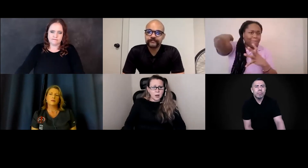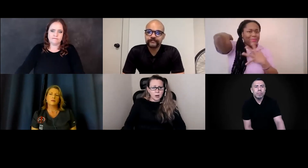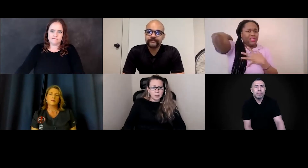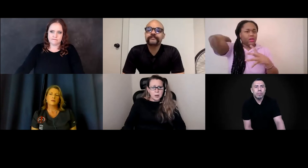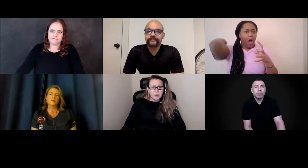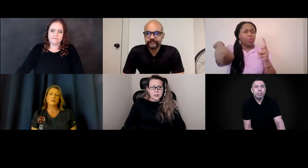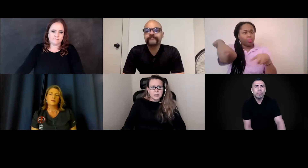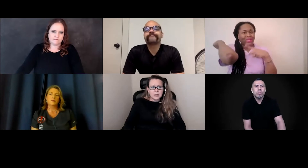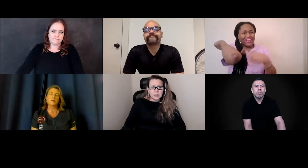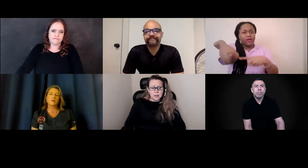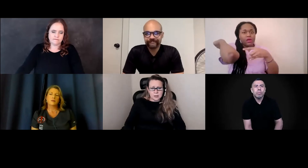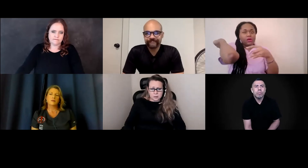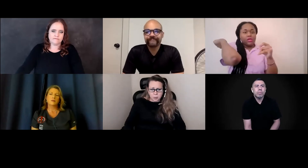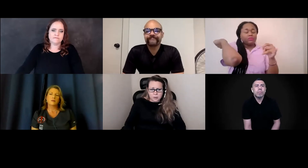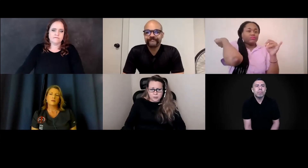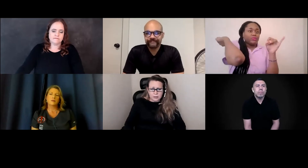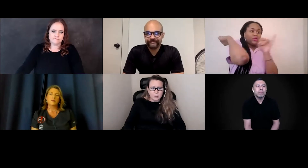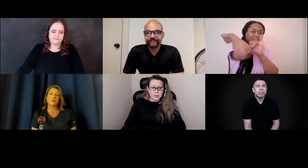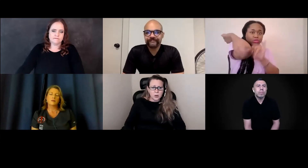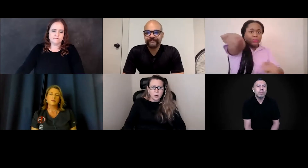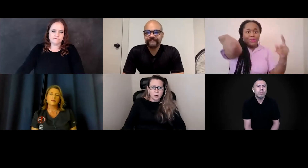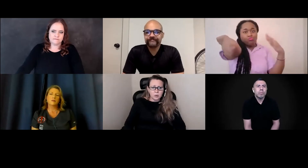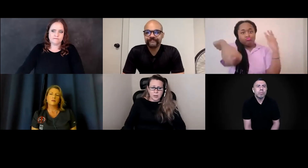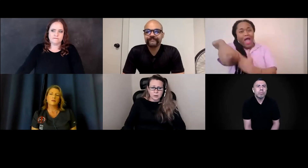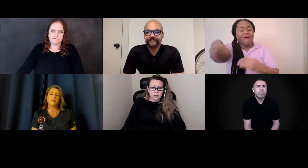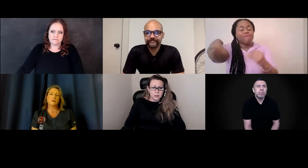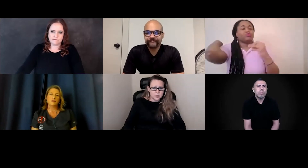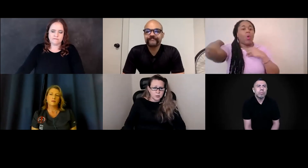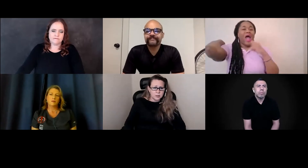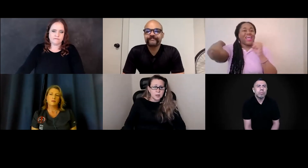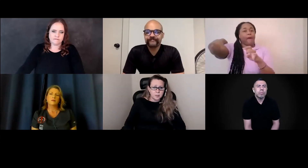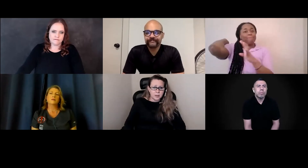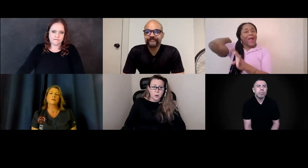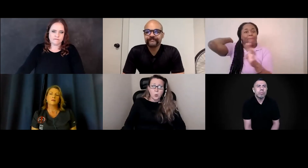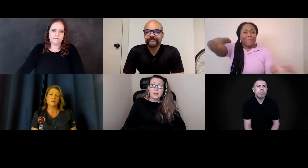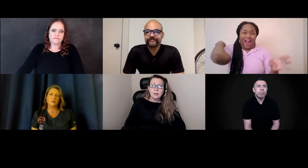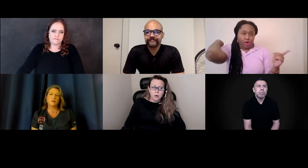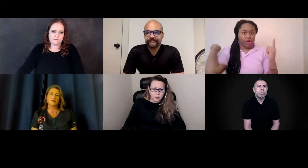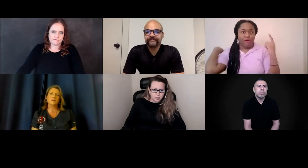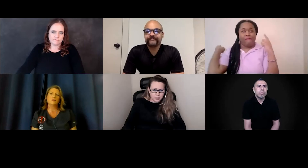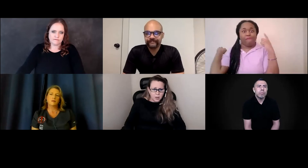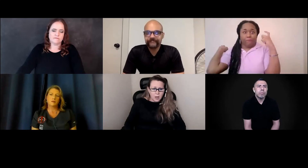It's important that they let me know when the intern is coming and when they're coming.